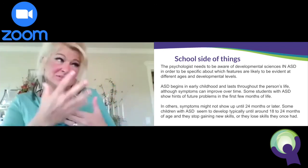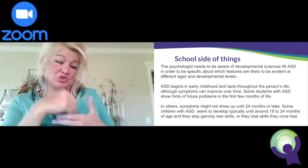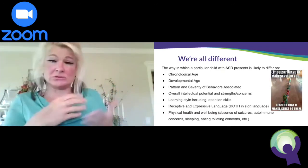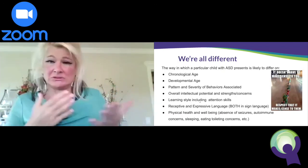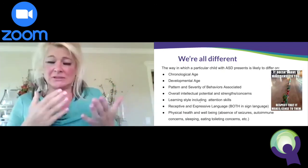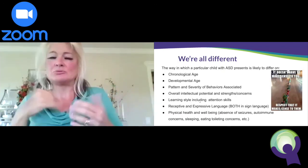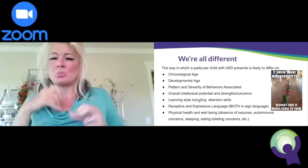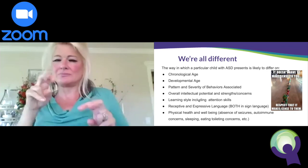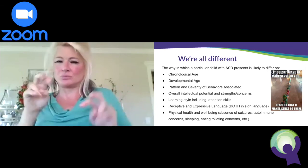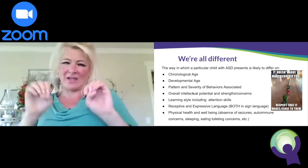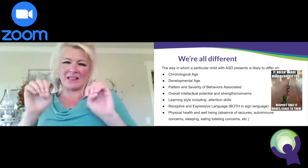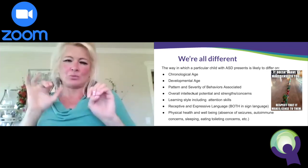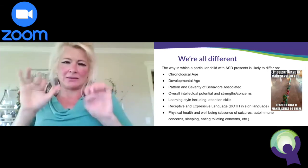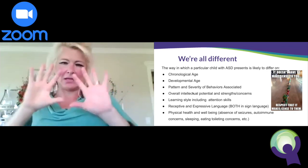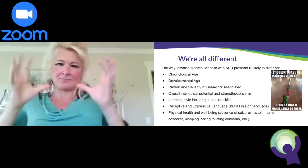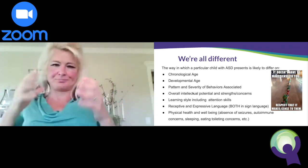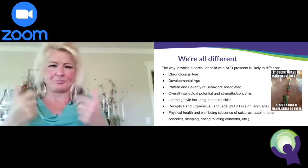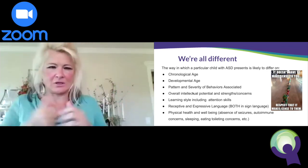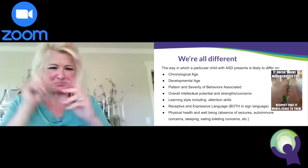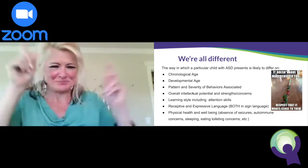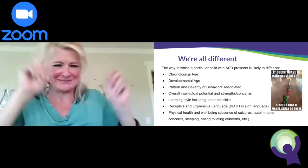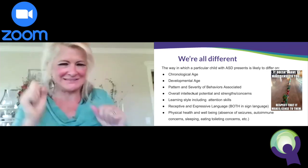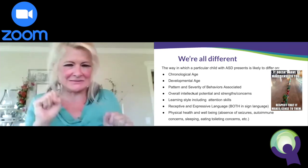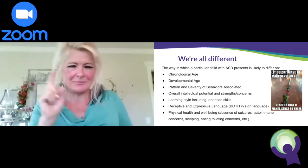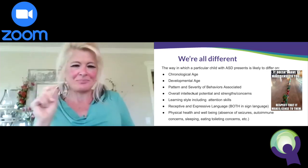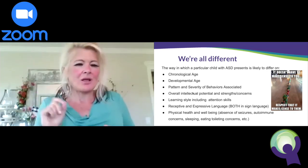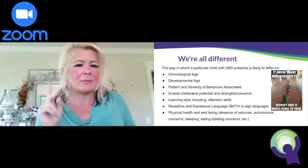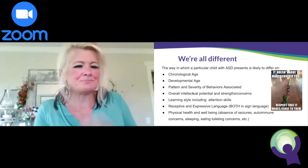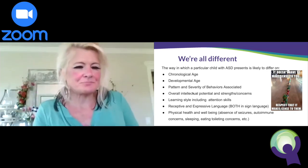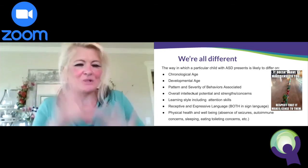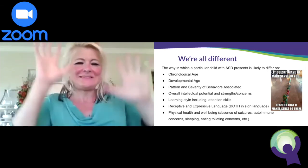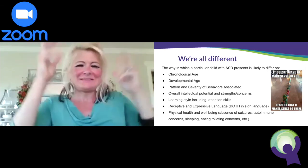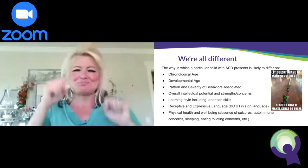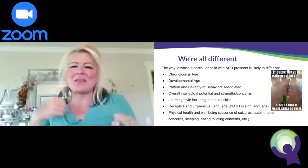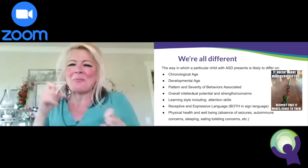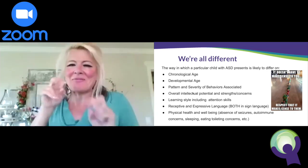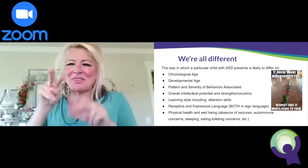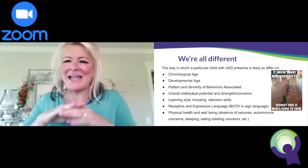with the kids and how many of them that are communicating with the kids overall.